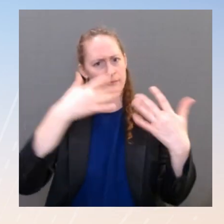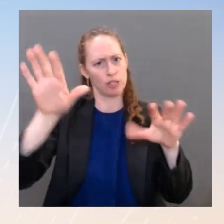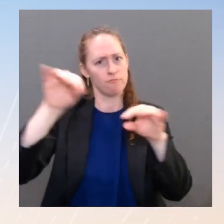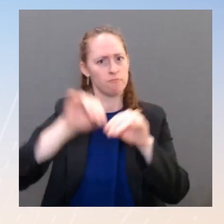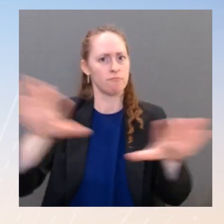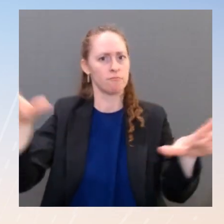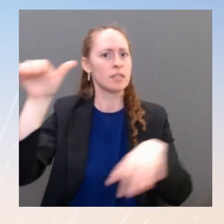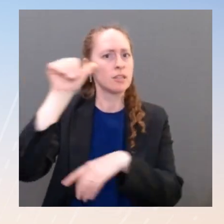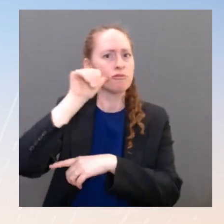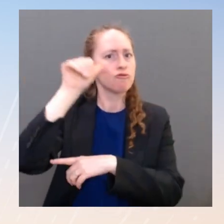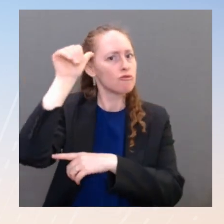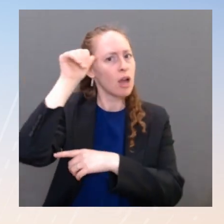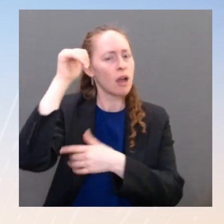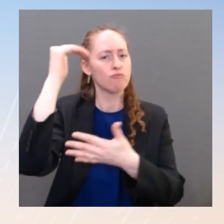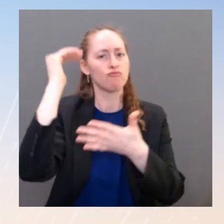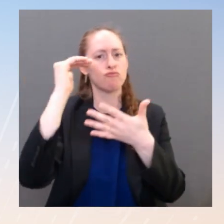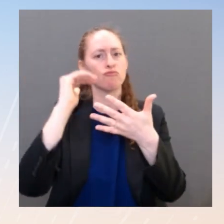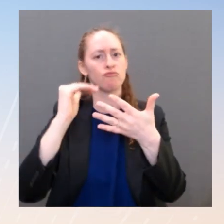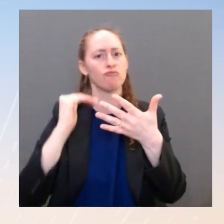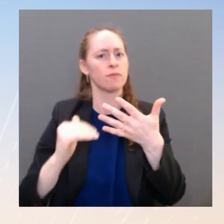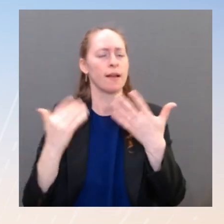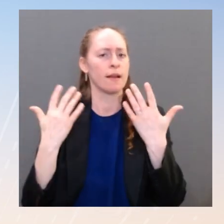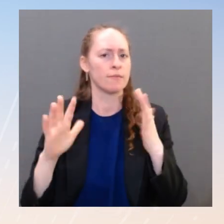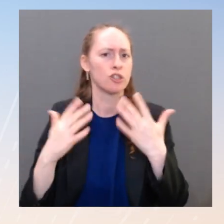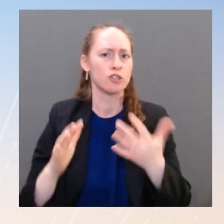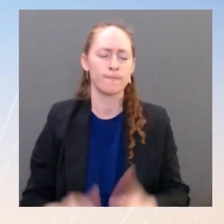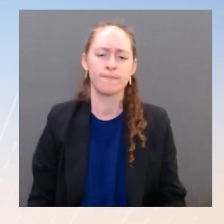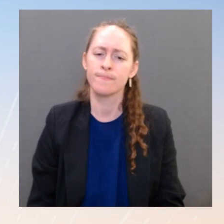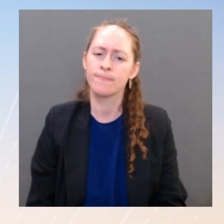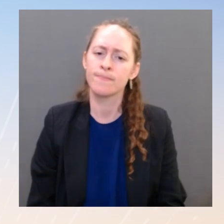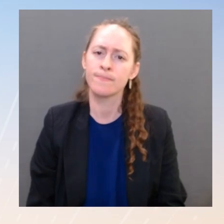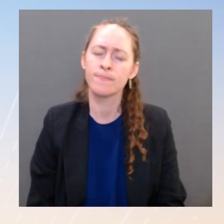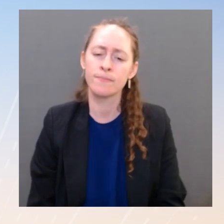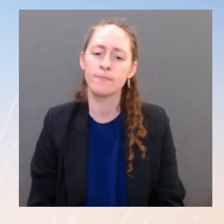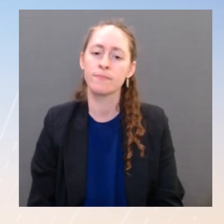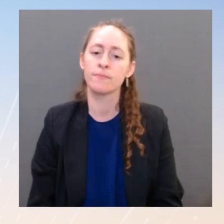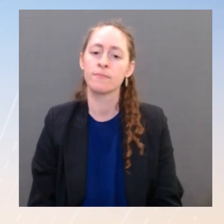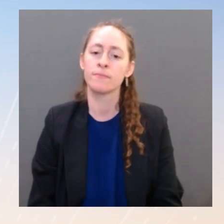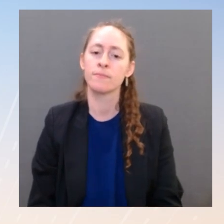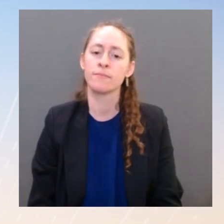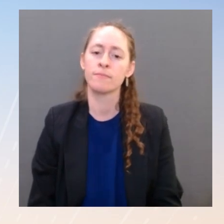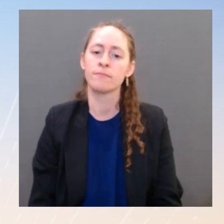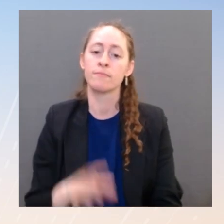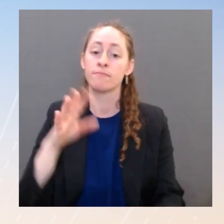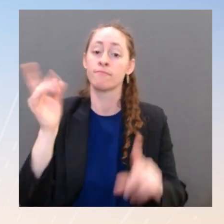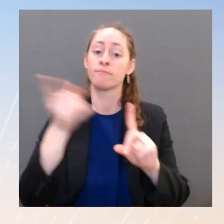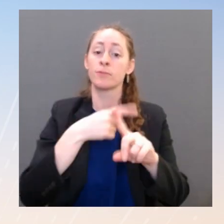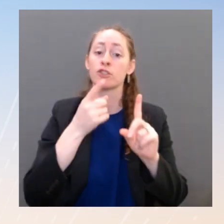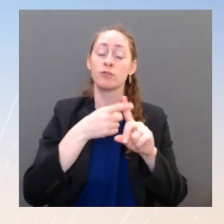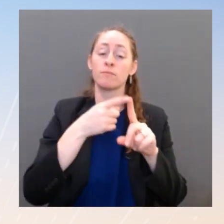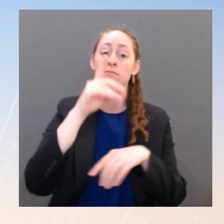I believe that was where it took place in their travel. He is looking forward to getting a more extensive